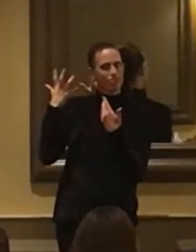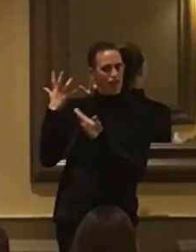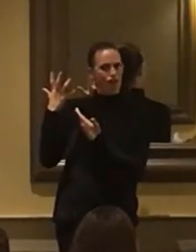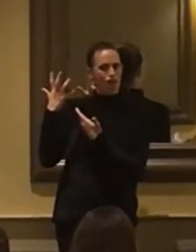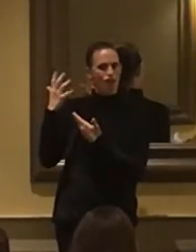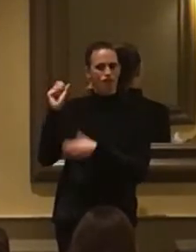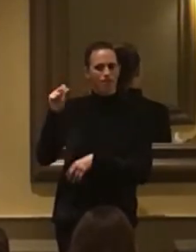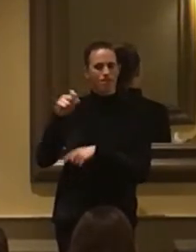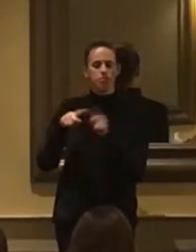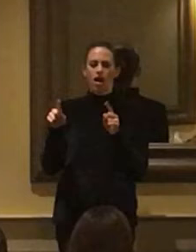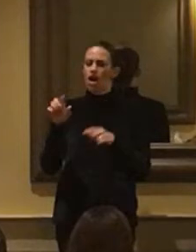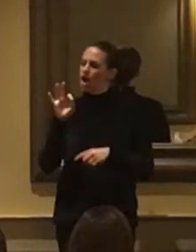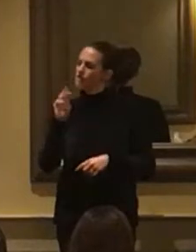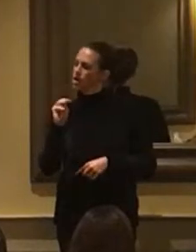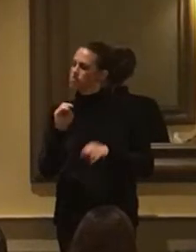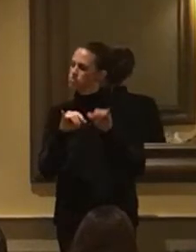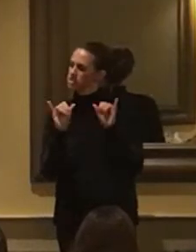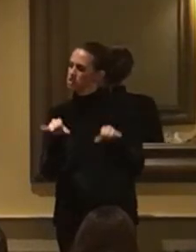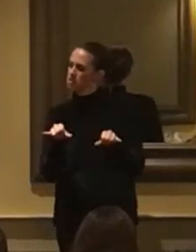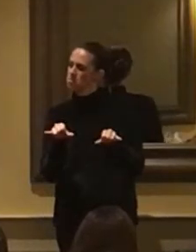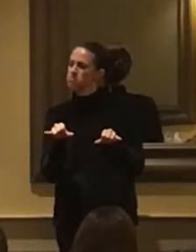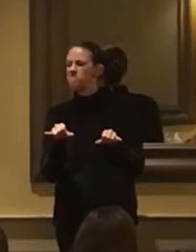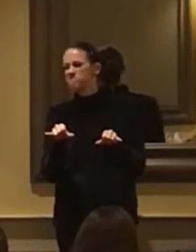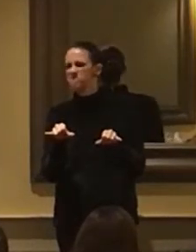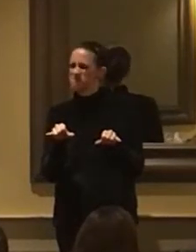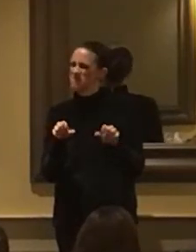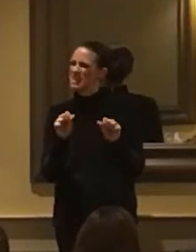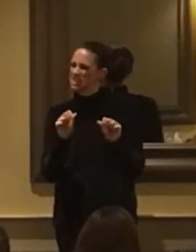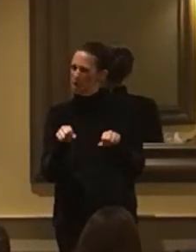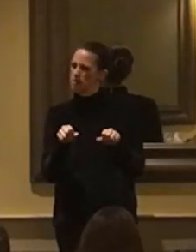But the offensive stuff, they could be discreet with it.